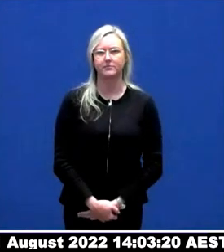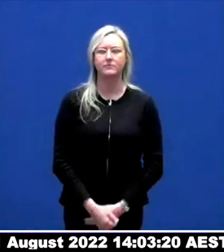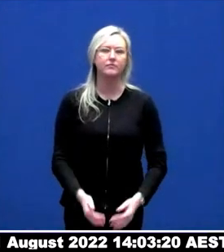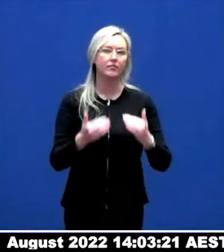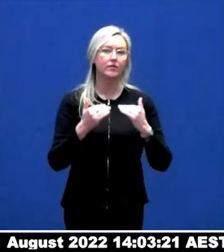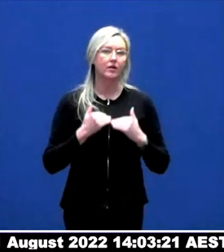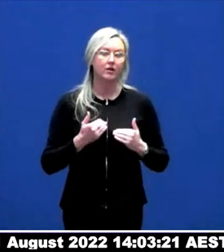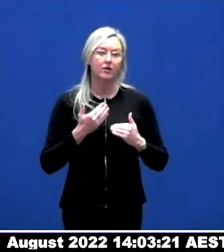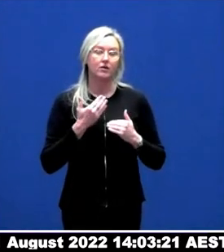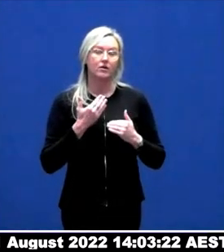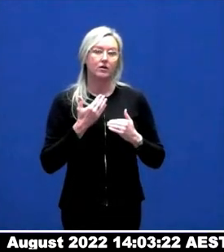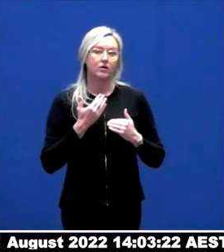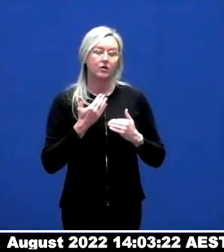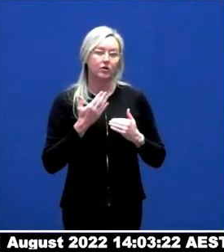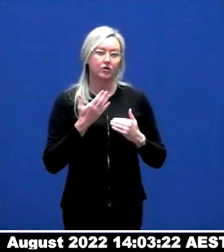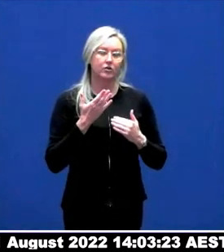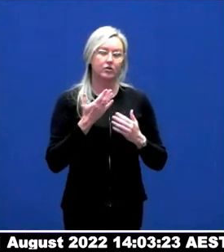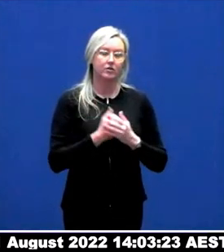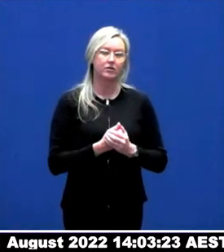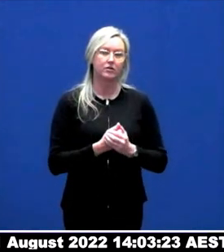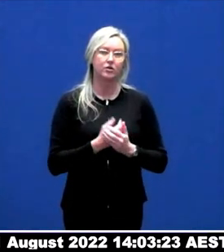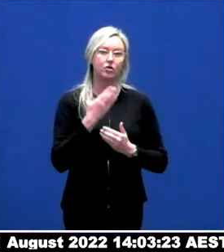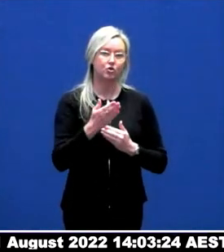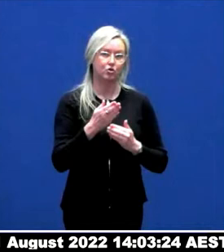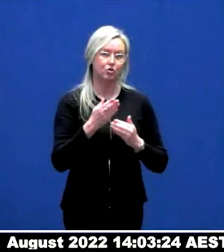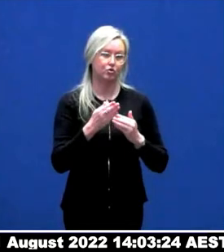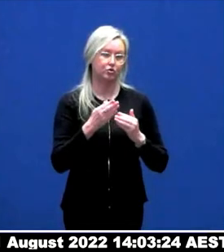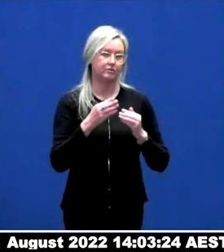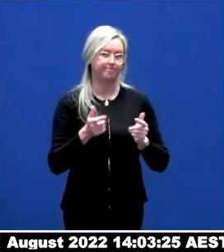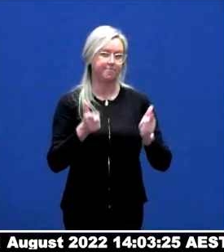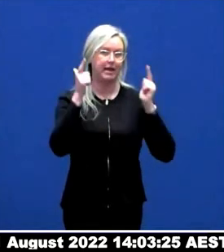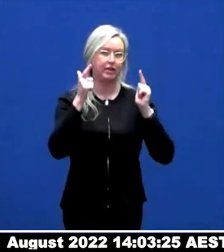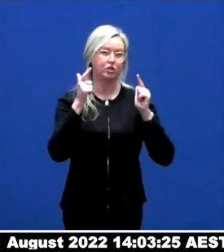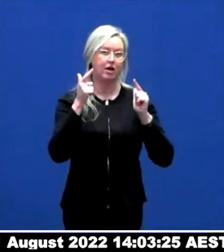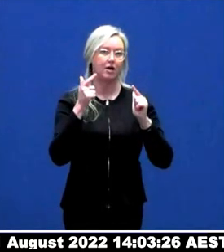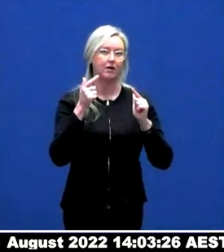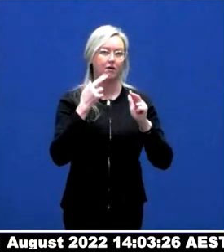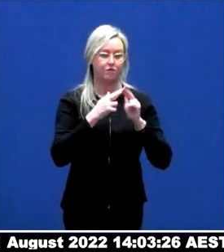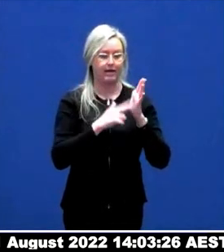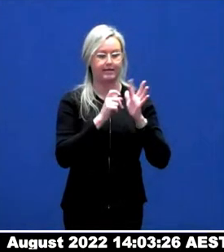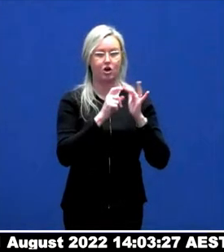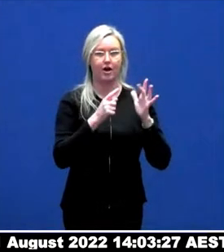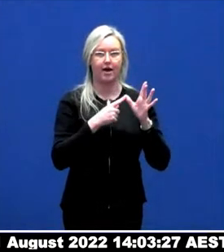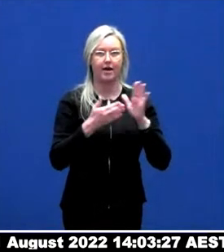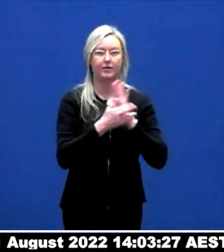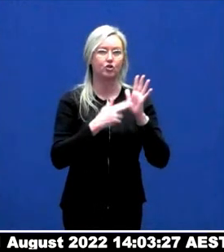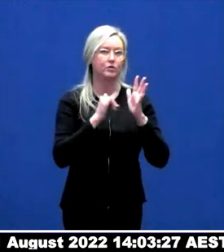Now, you are, as I said in introduction, the State Manager for New South Wales and the Australian Capital Territory for the NDIA.